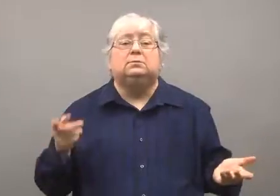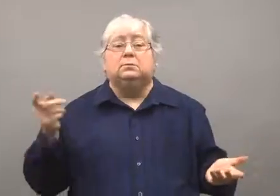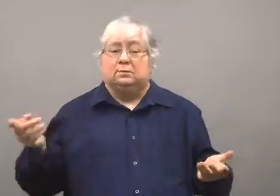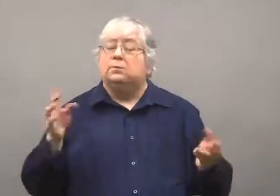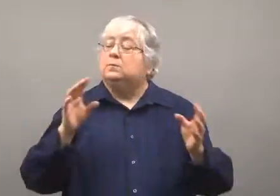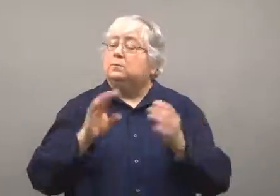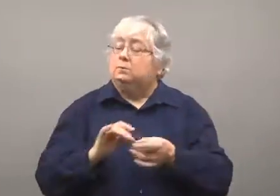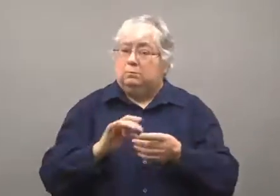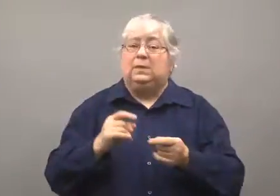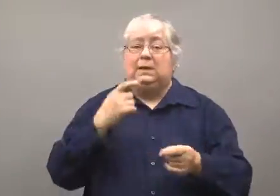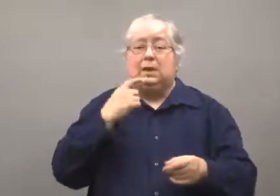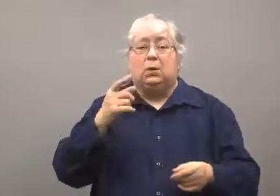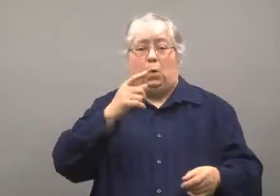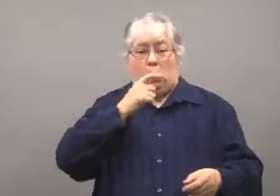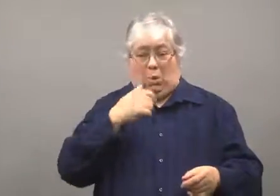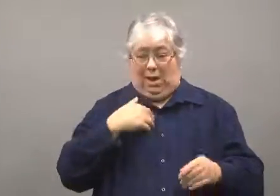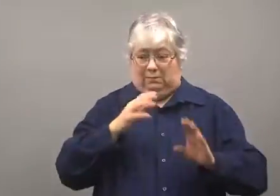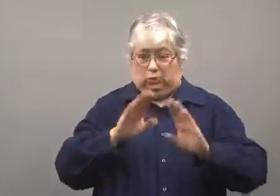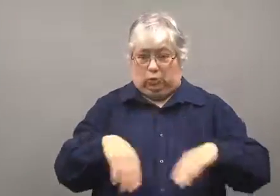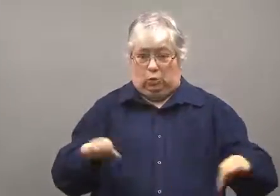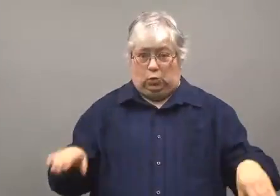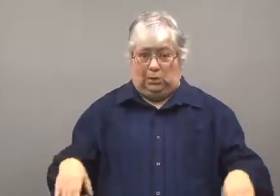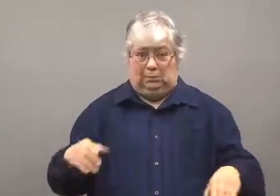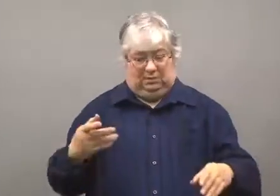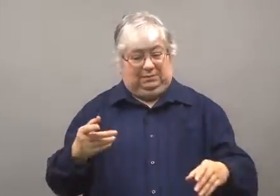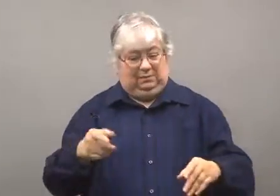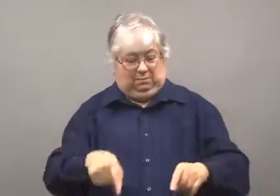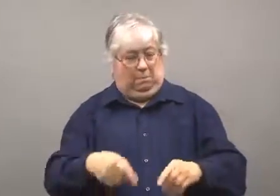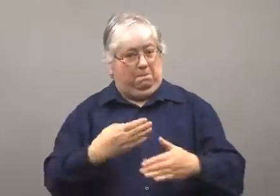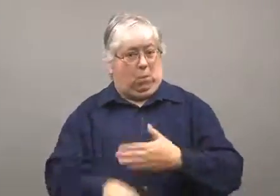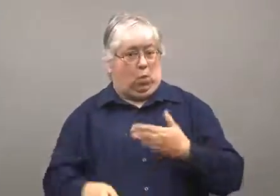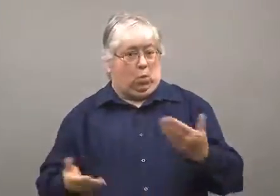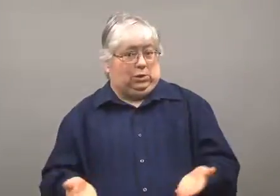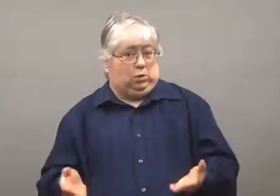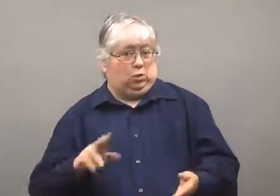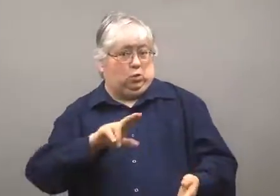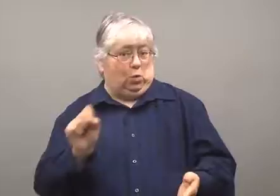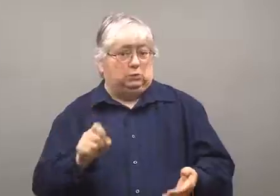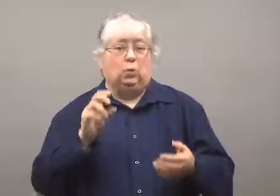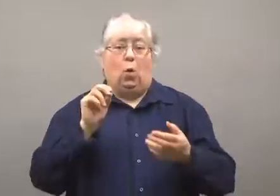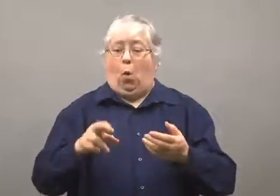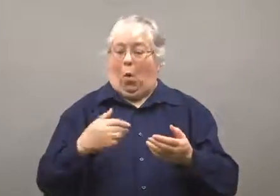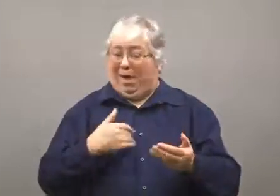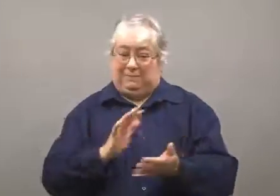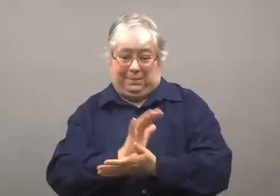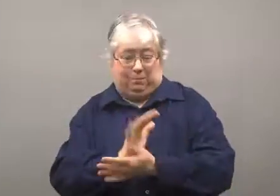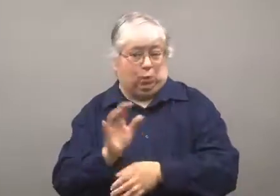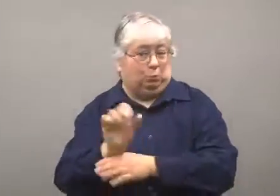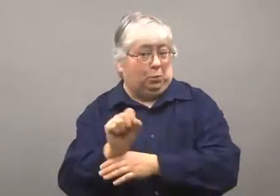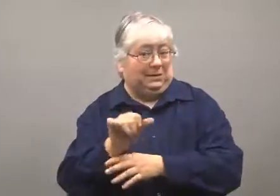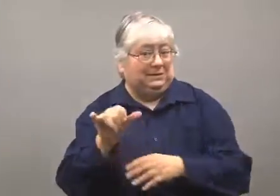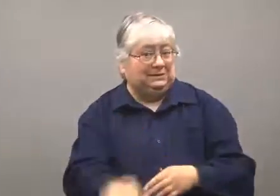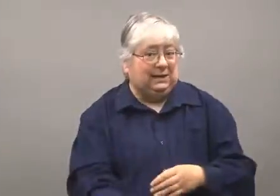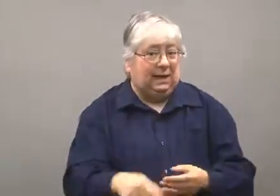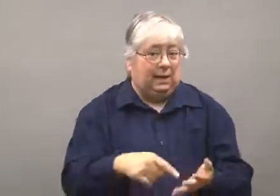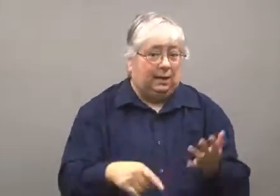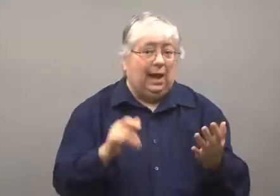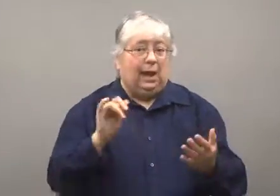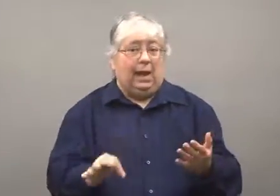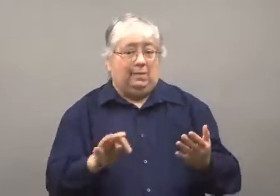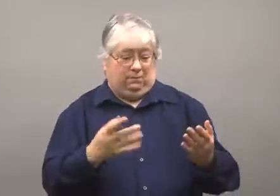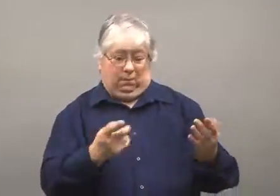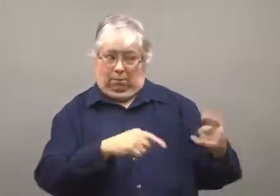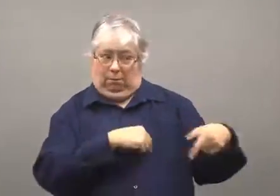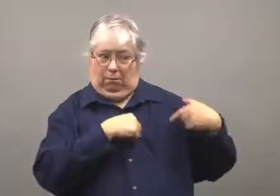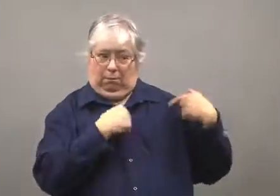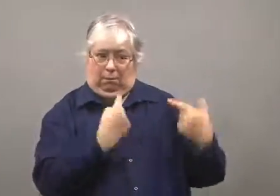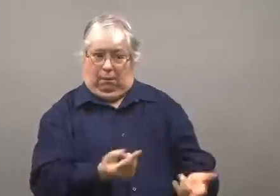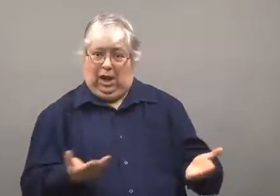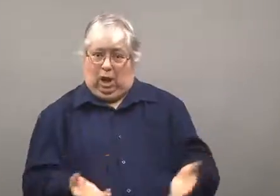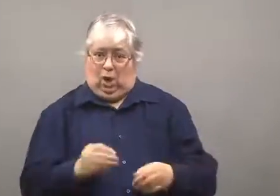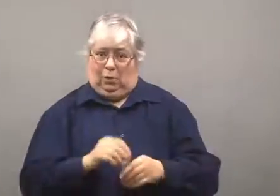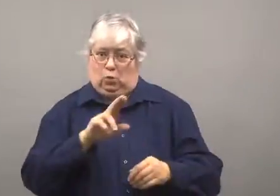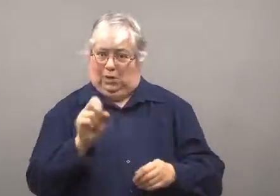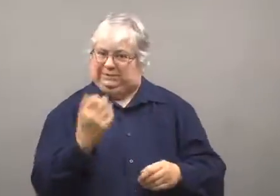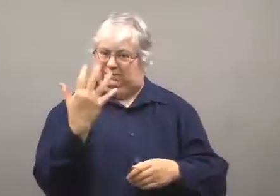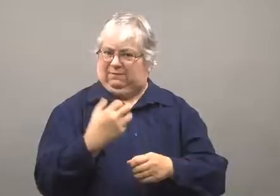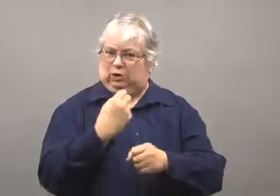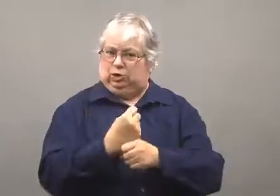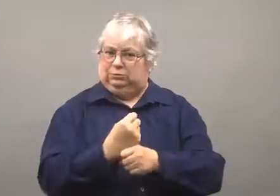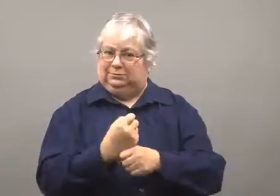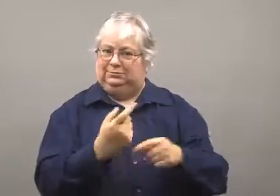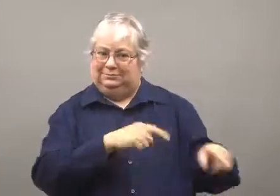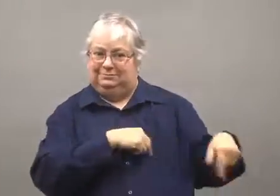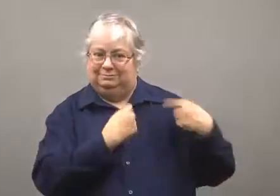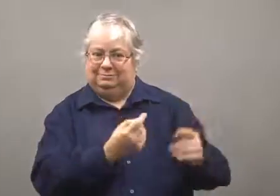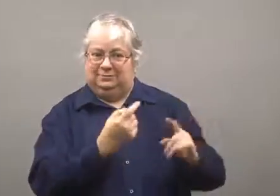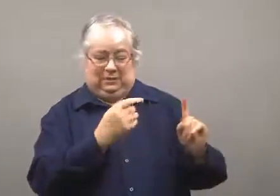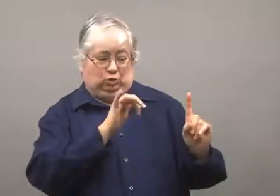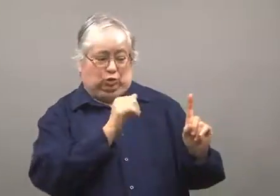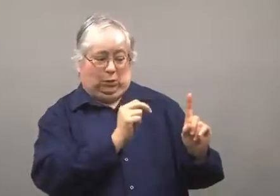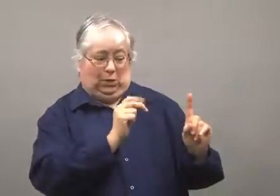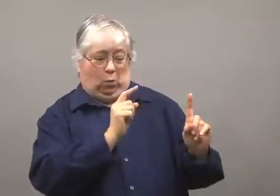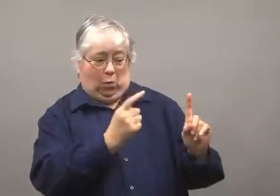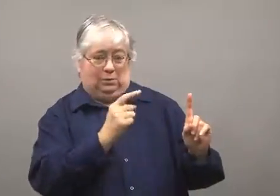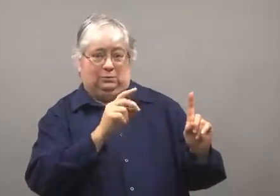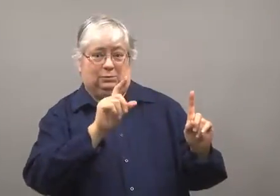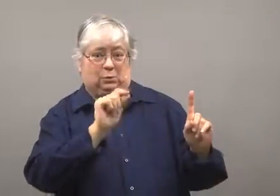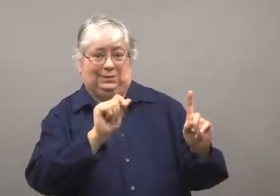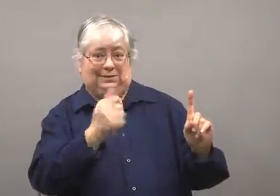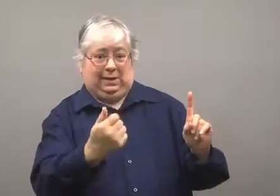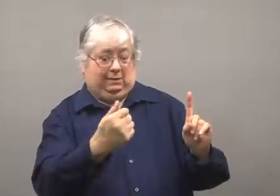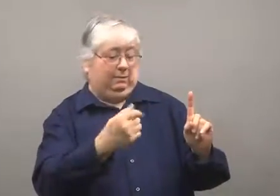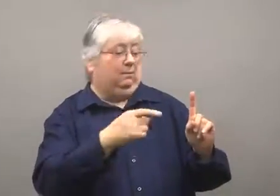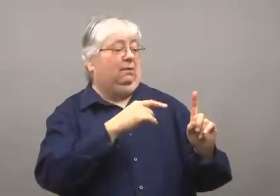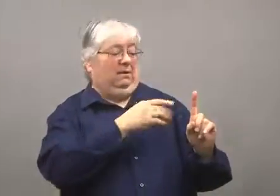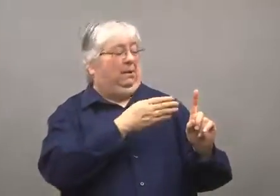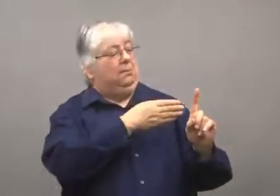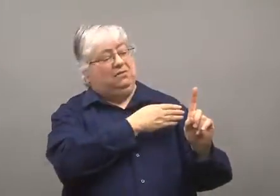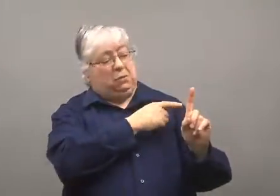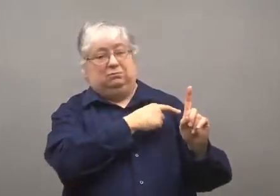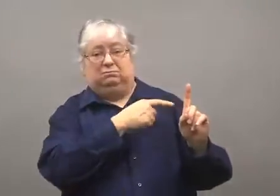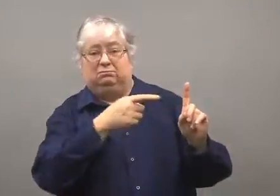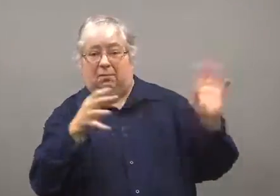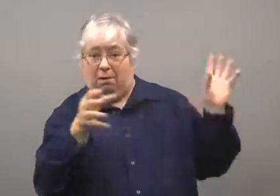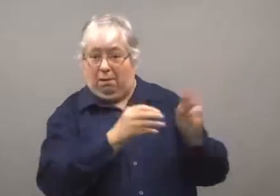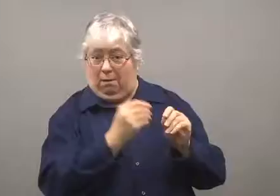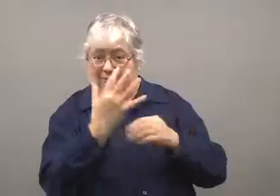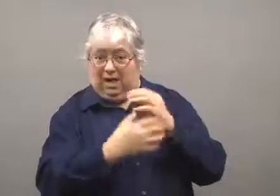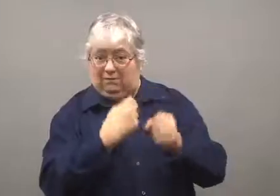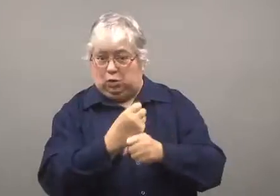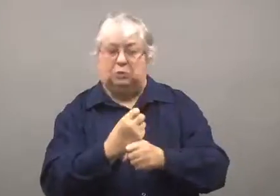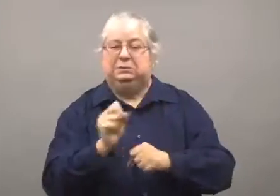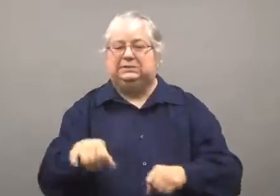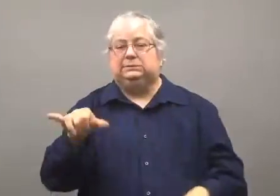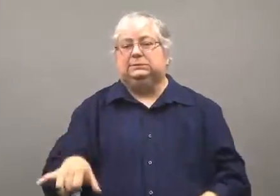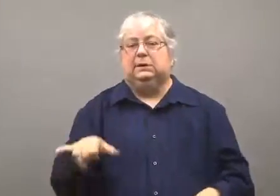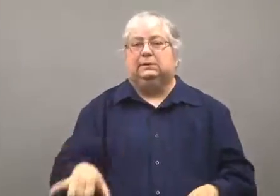Those who have children who are citizens or have papers, and have been here 5 years,